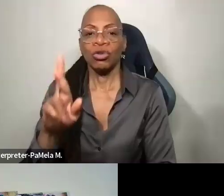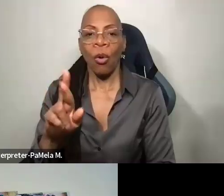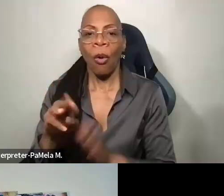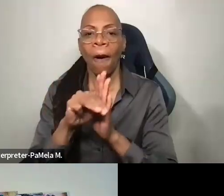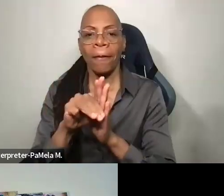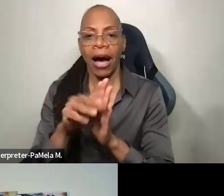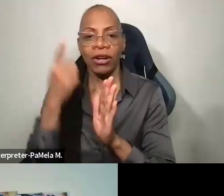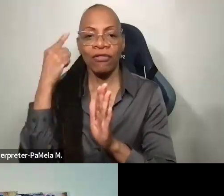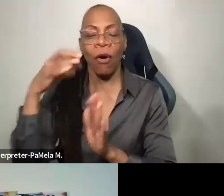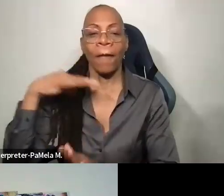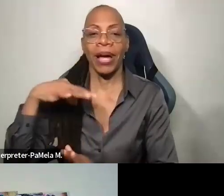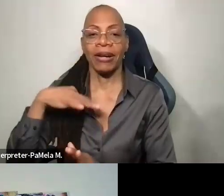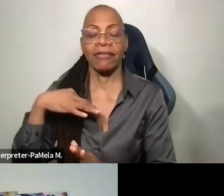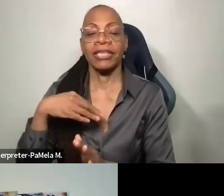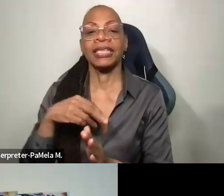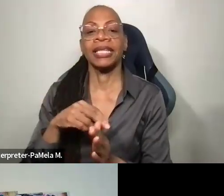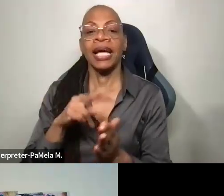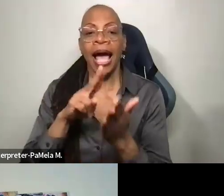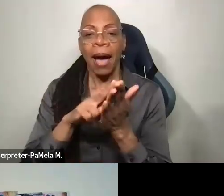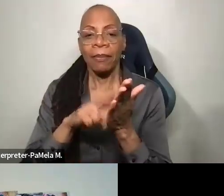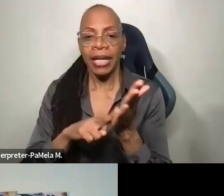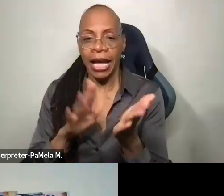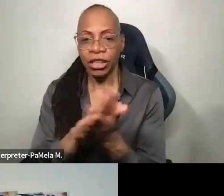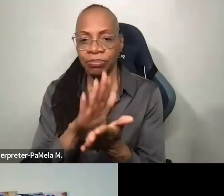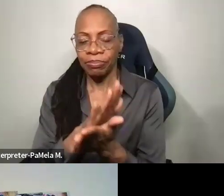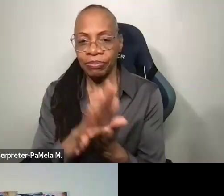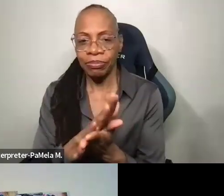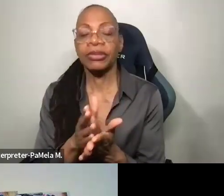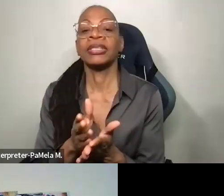you definitely want to provide that service. It's important.